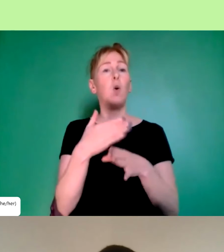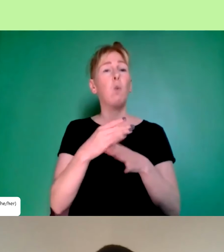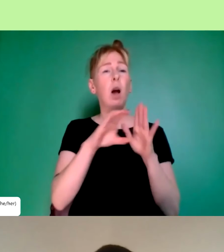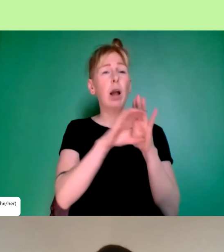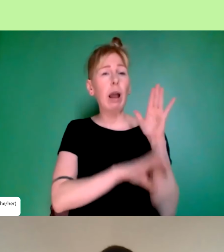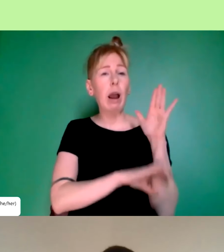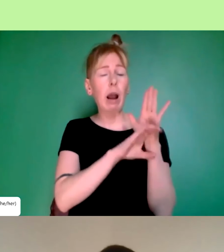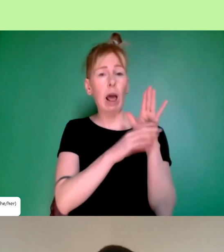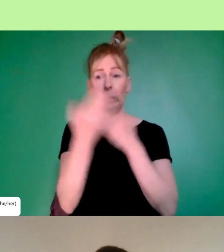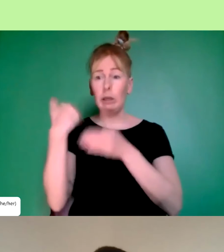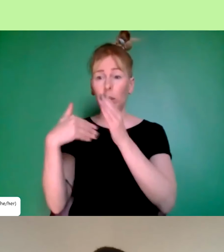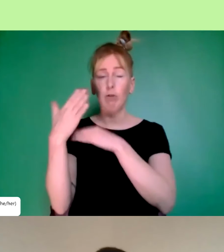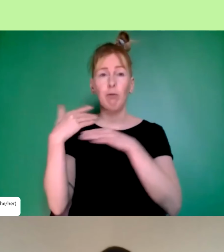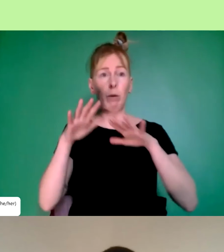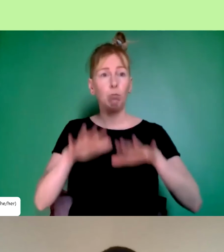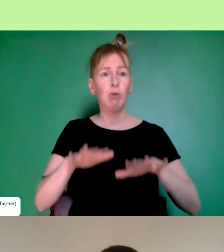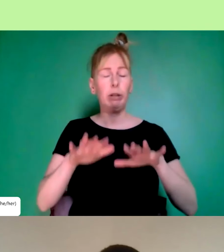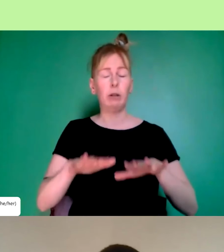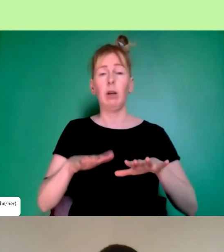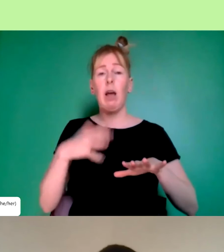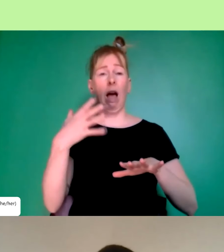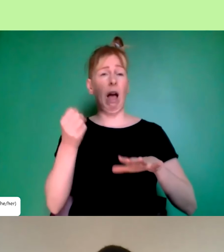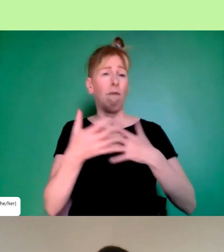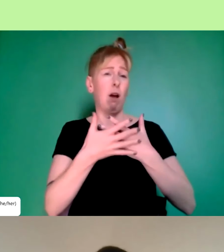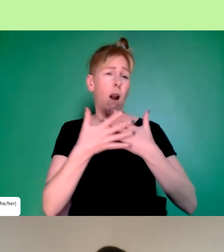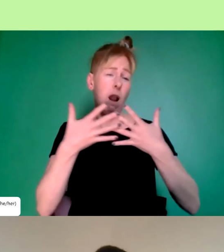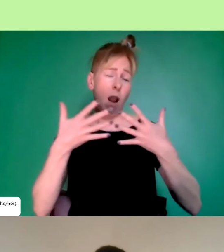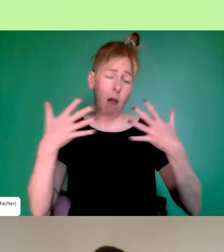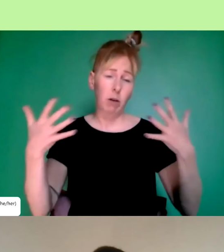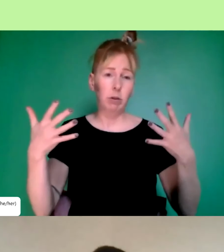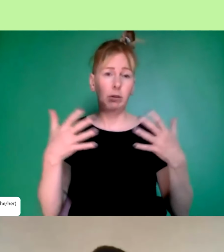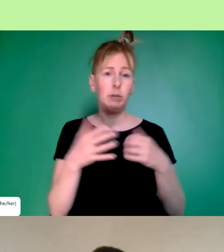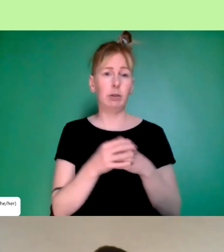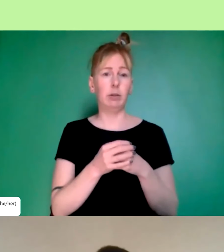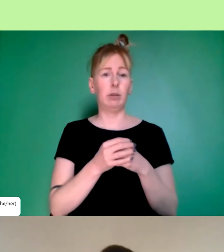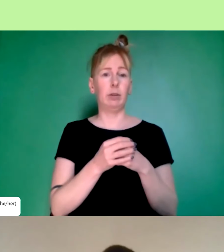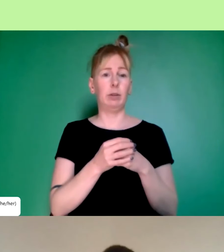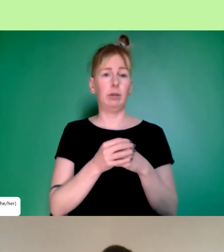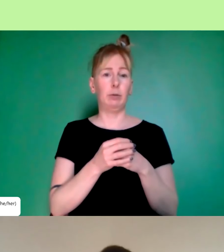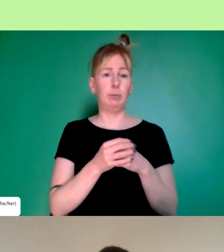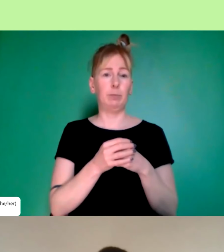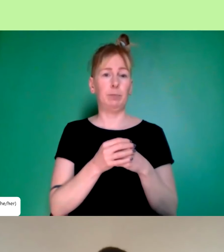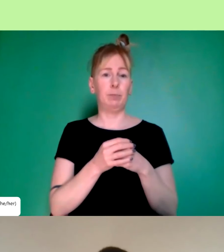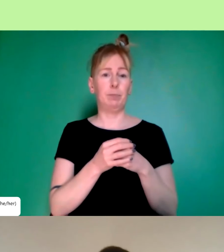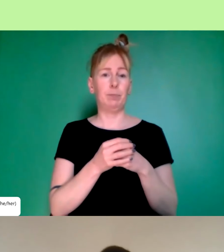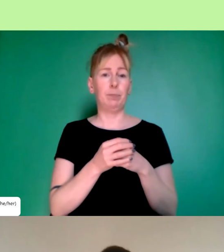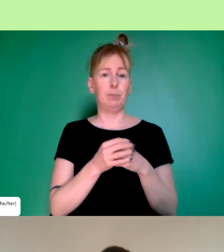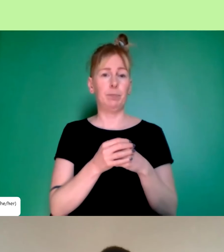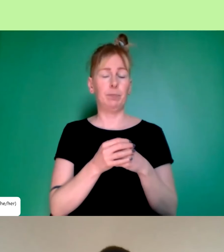huge, active and arts literate. So I think one of the theorists that does a lot of work in